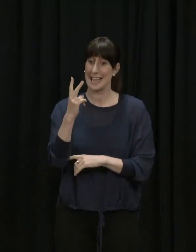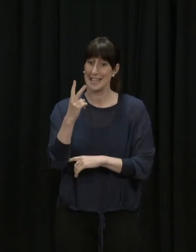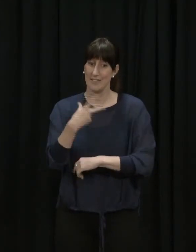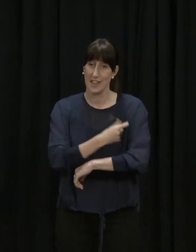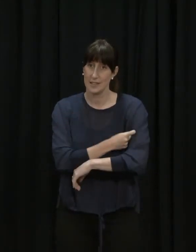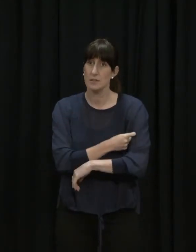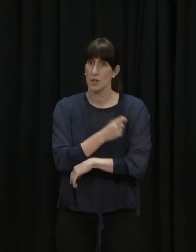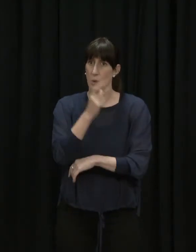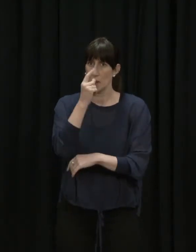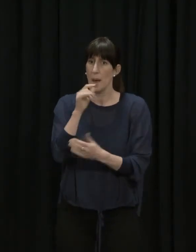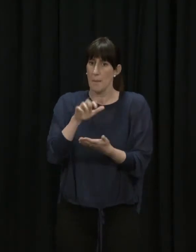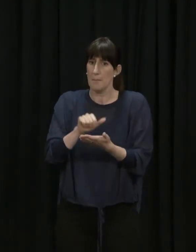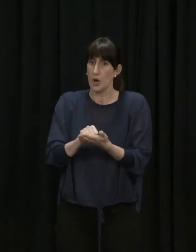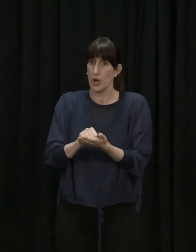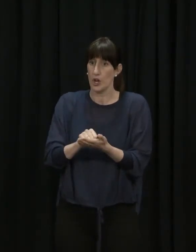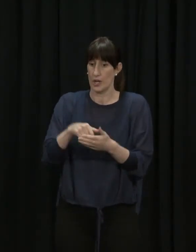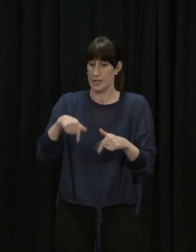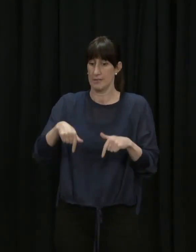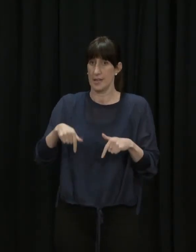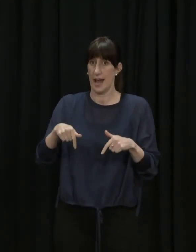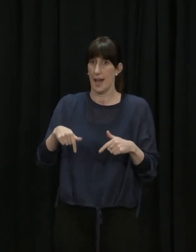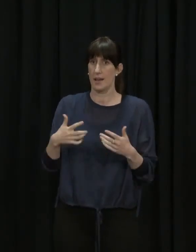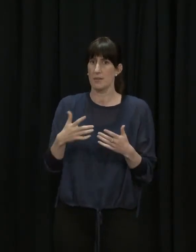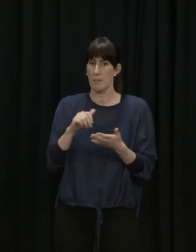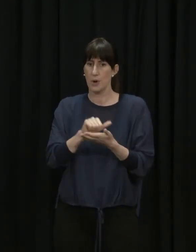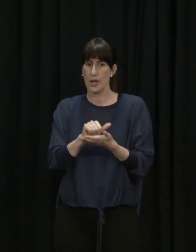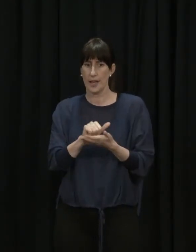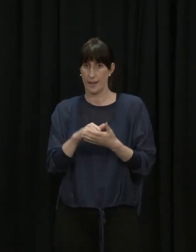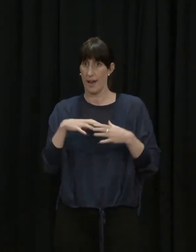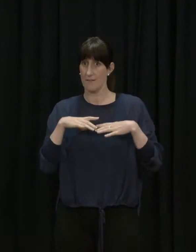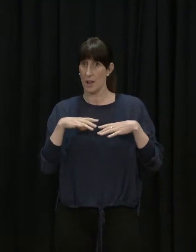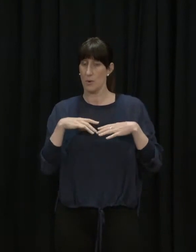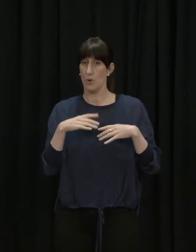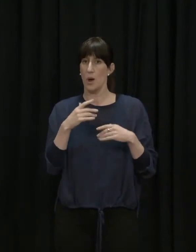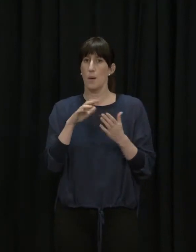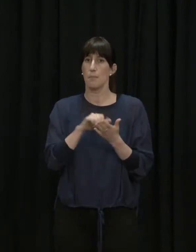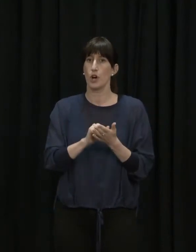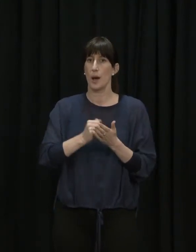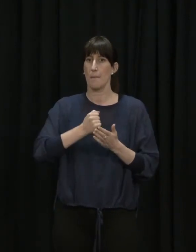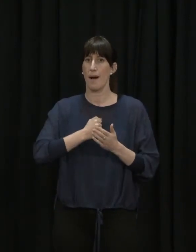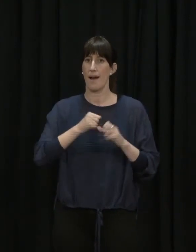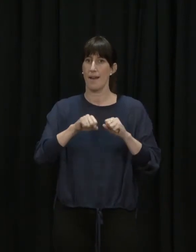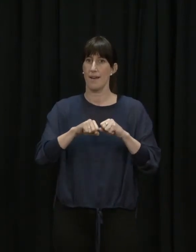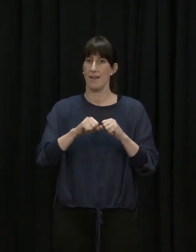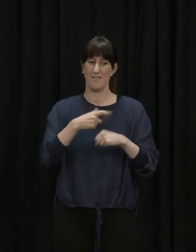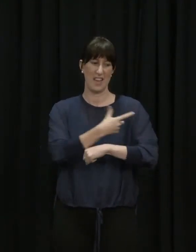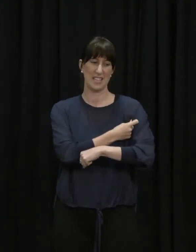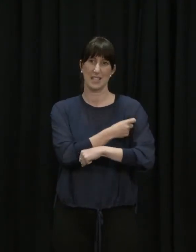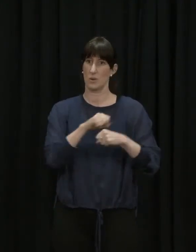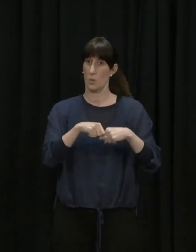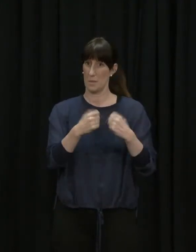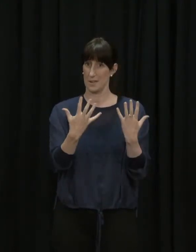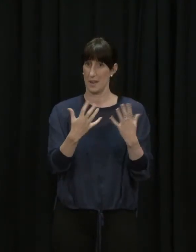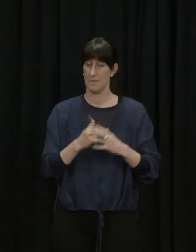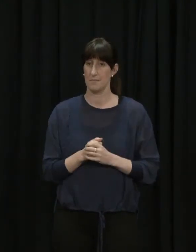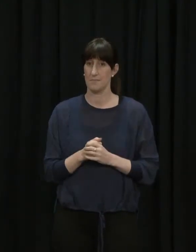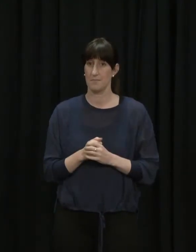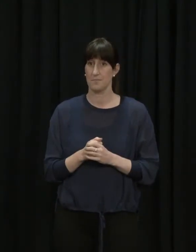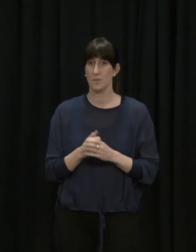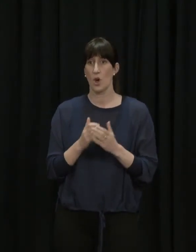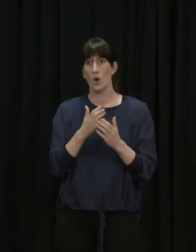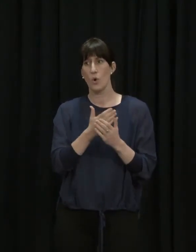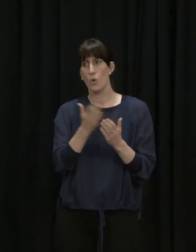to get them out get vaccinated.